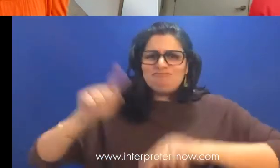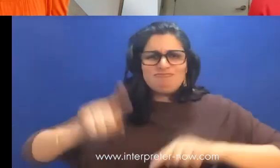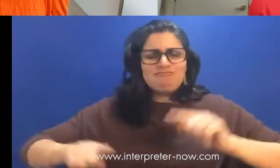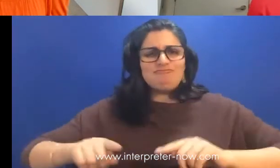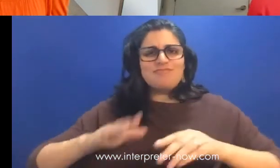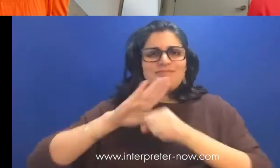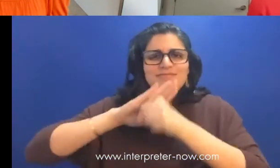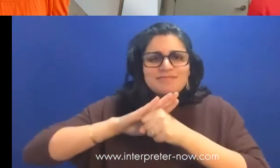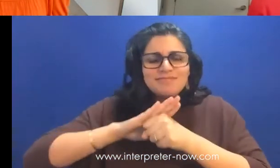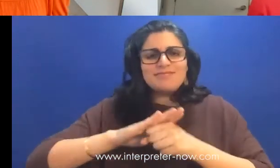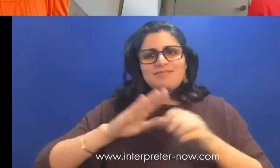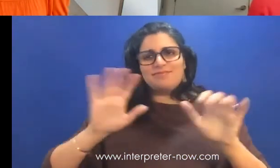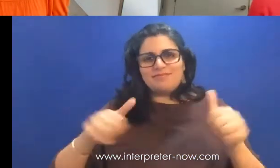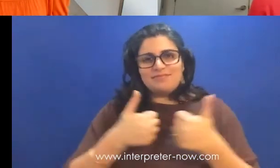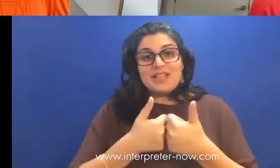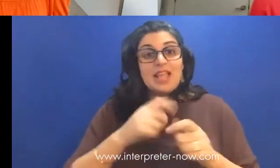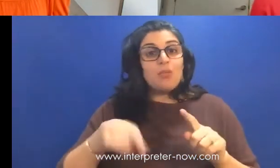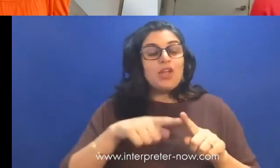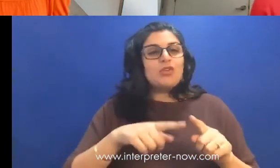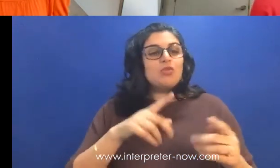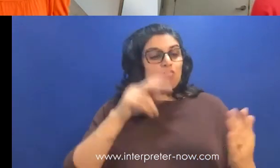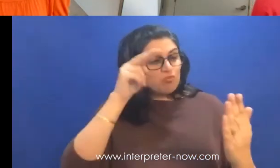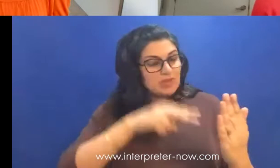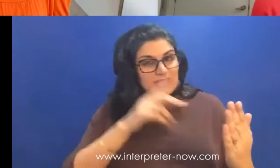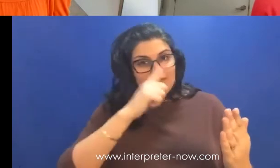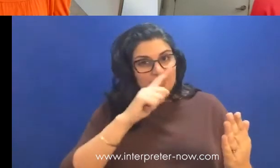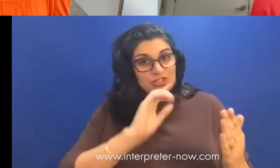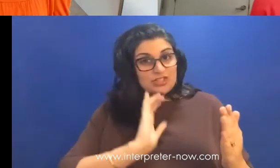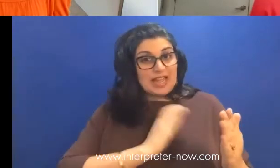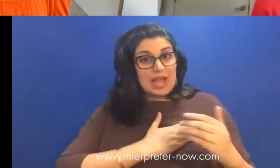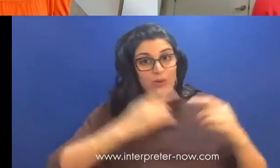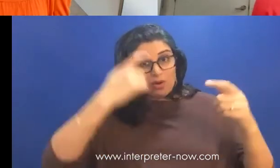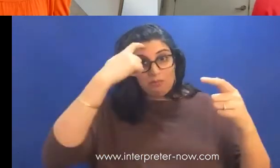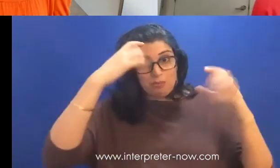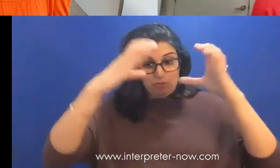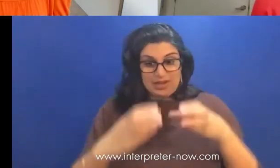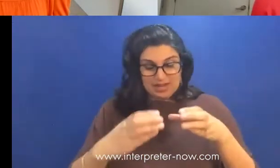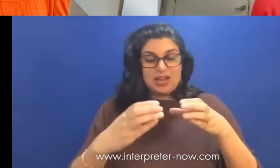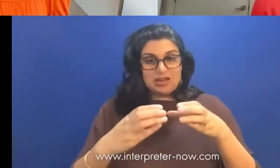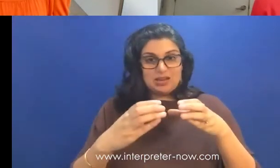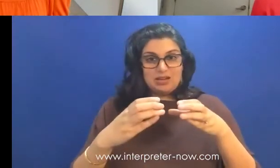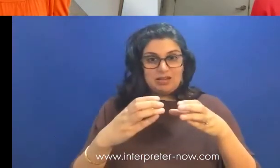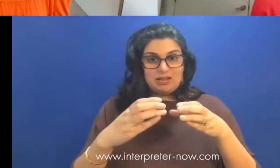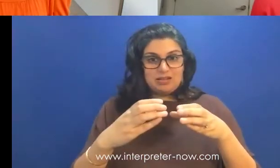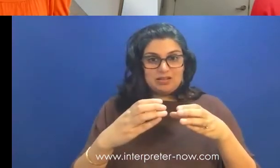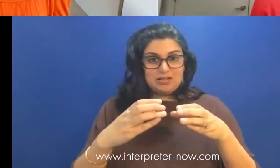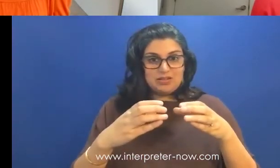And when you read fiction, the way that our brain is wired, we truly are able to take